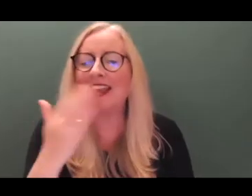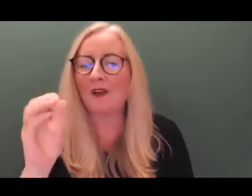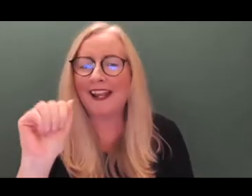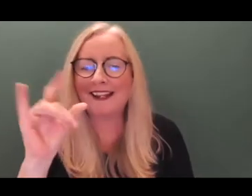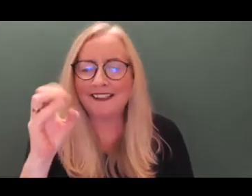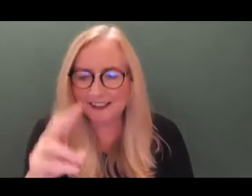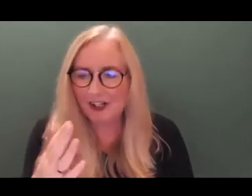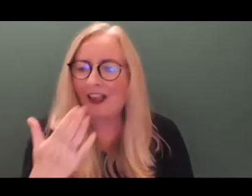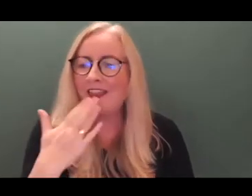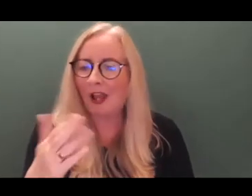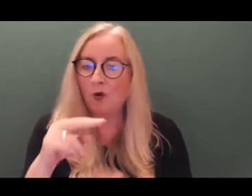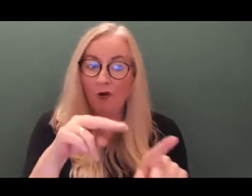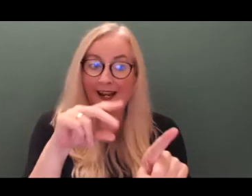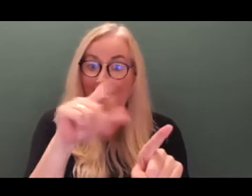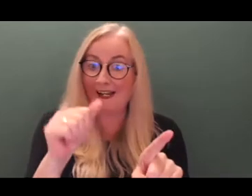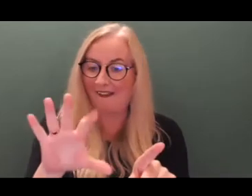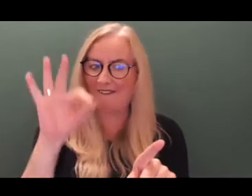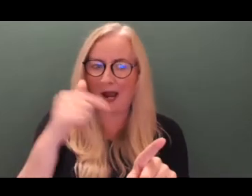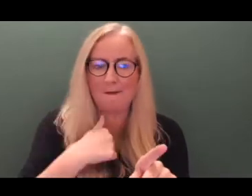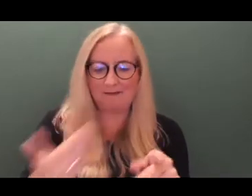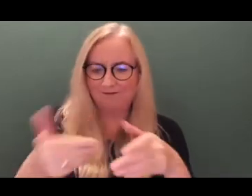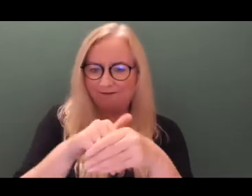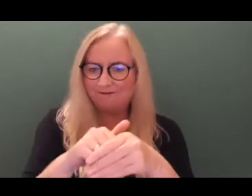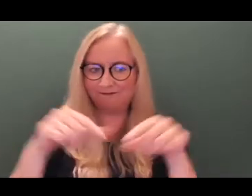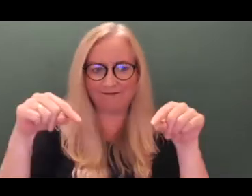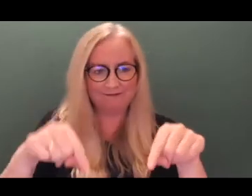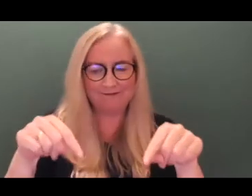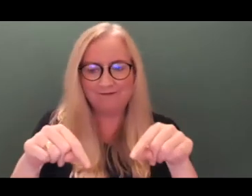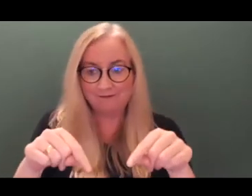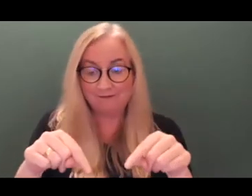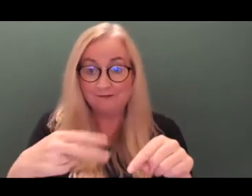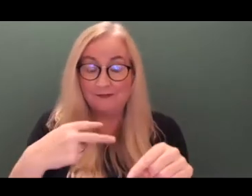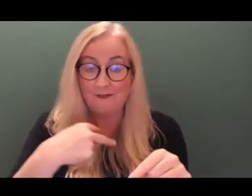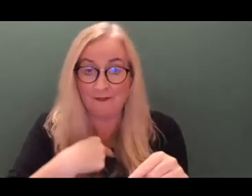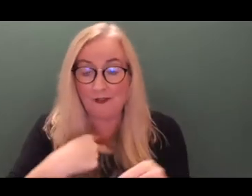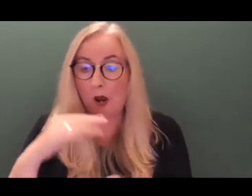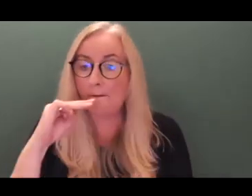the NDA for inviting me to participate in this extremely important conference.